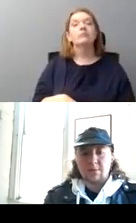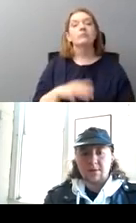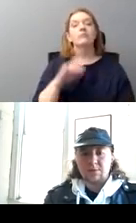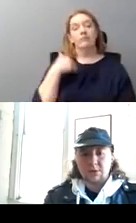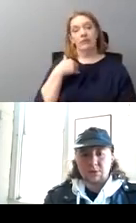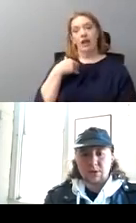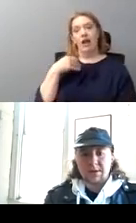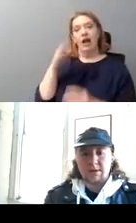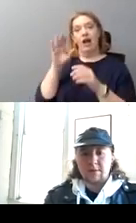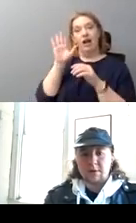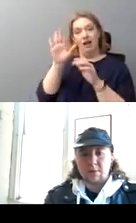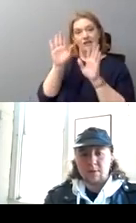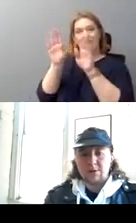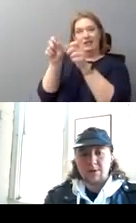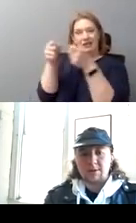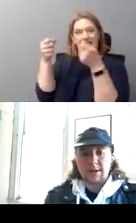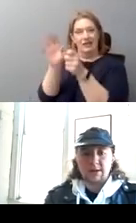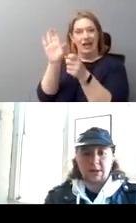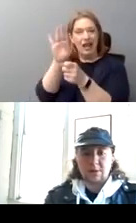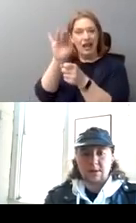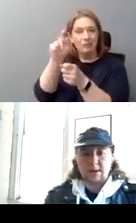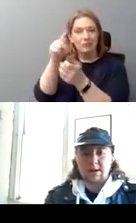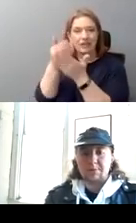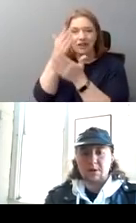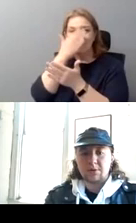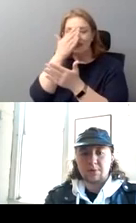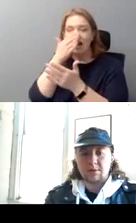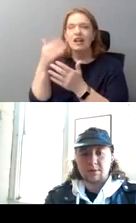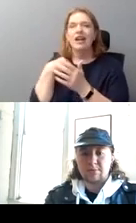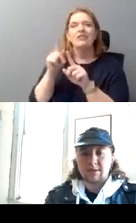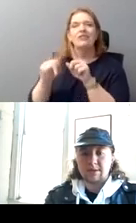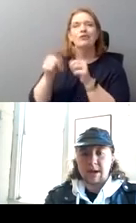his ritual sweeping of the front porch, saved and accumulated as part of a process of maintenance